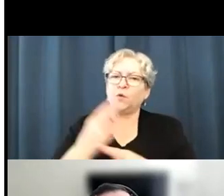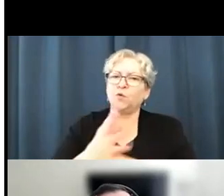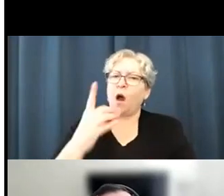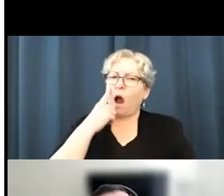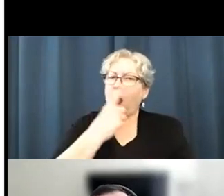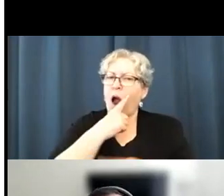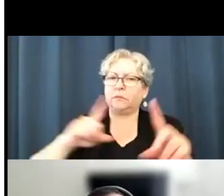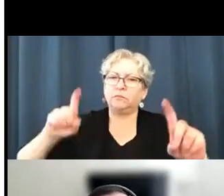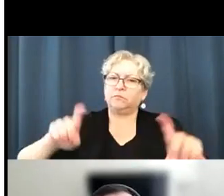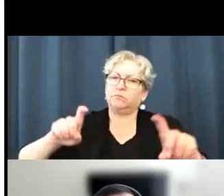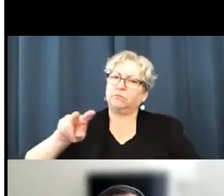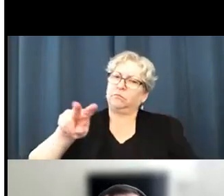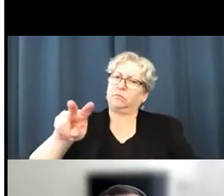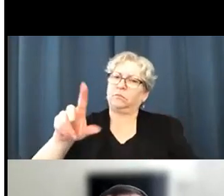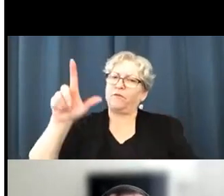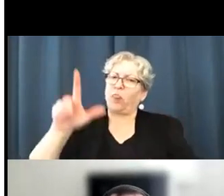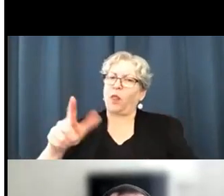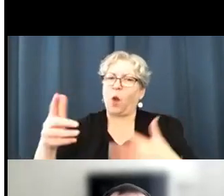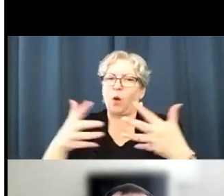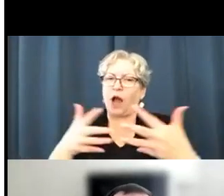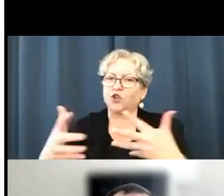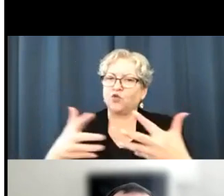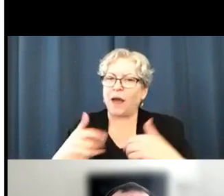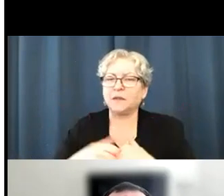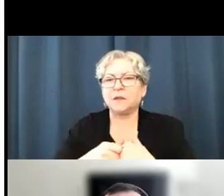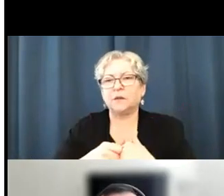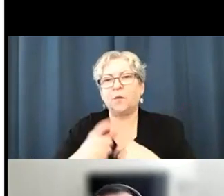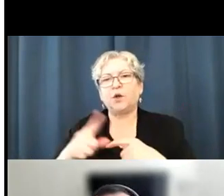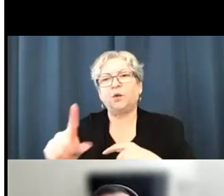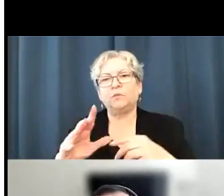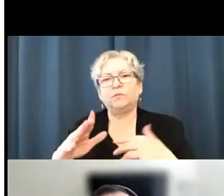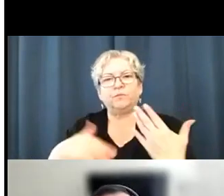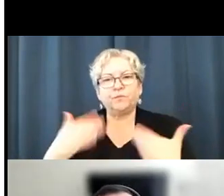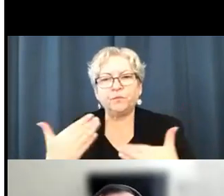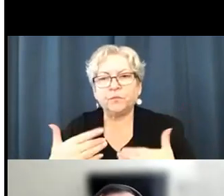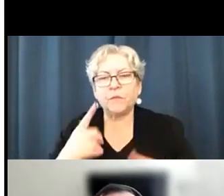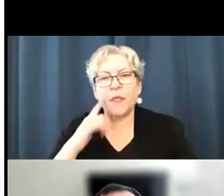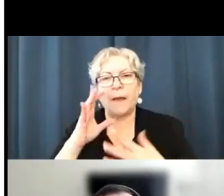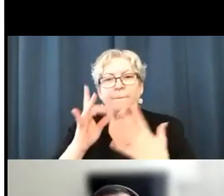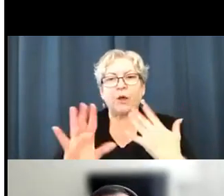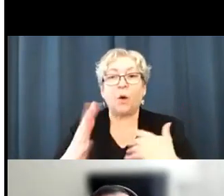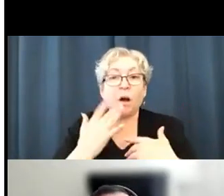And so, think about that as you go through and maybe choose your colors or if you're working with the designer,